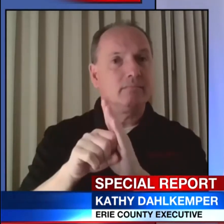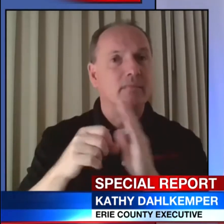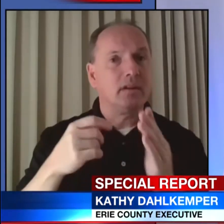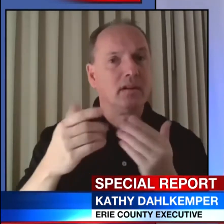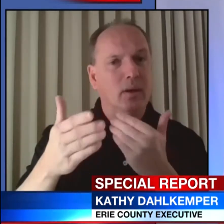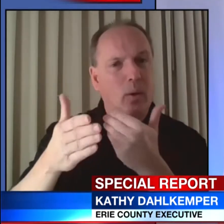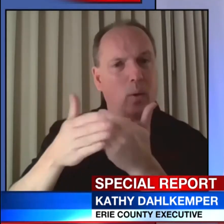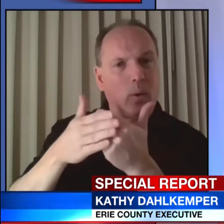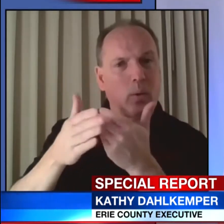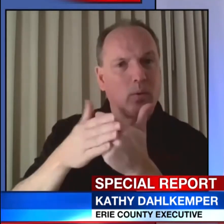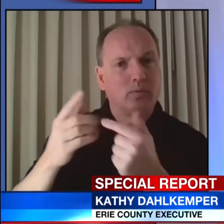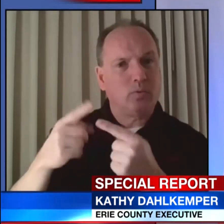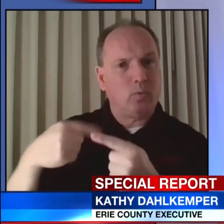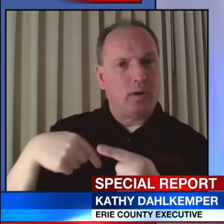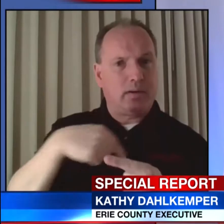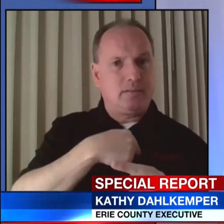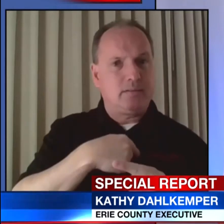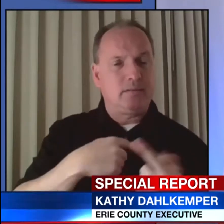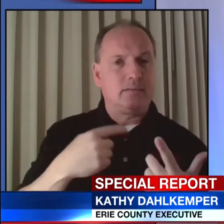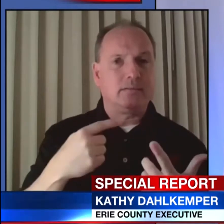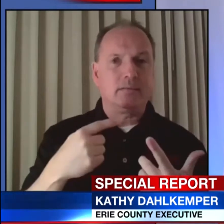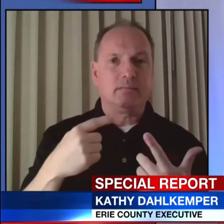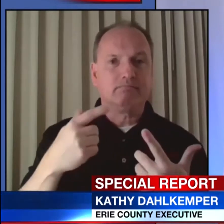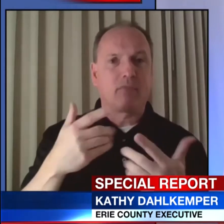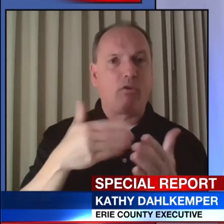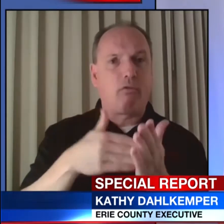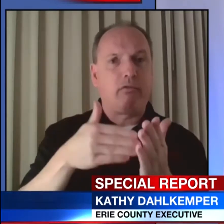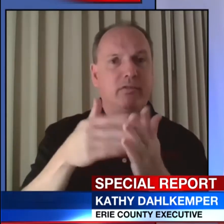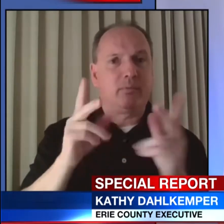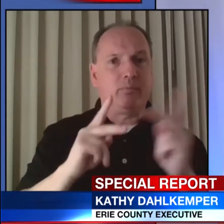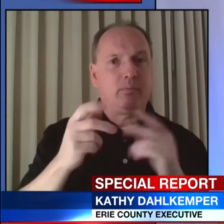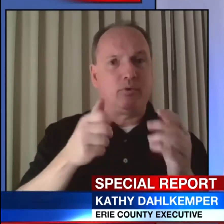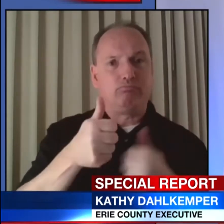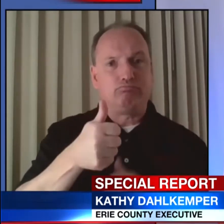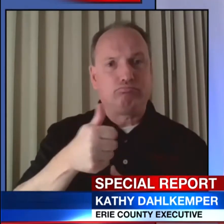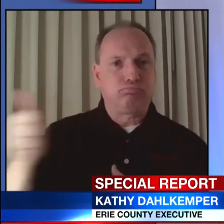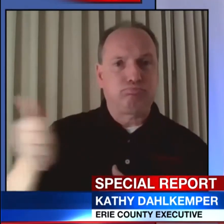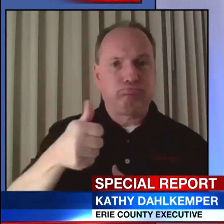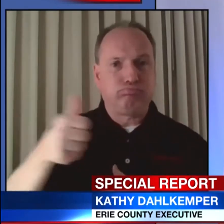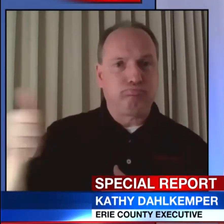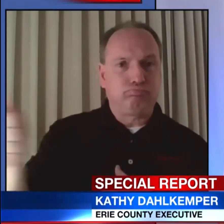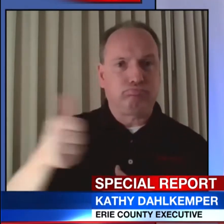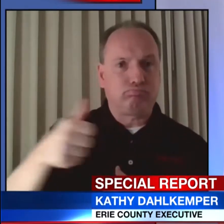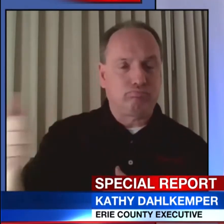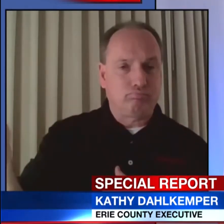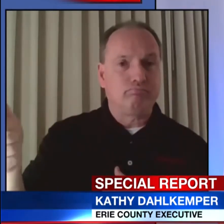YORK STATE. AND OF COURSE, WE BORDER THOSE COUNTIES AND THERE'S A